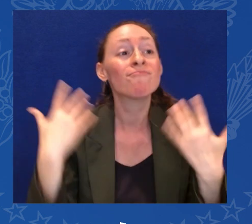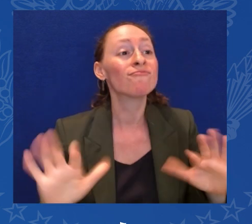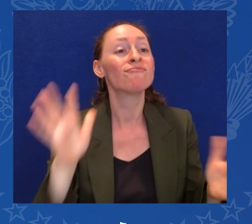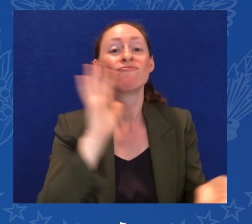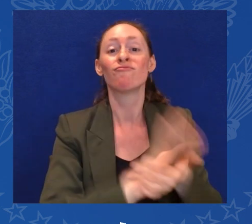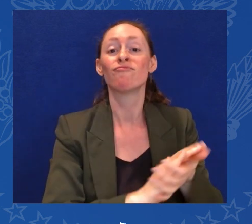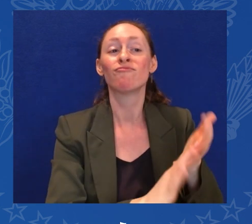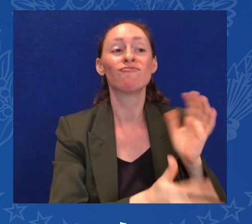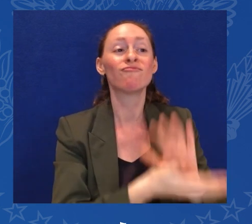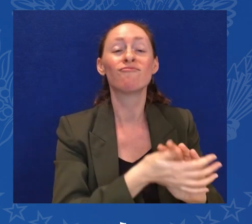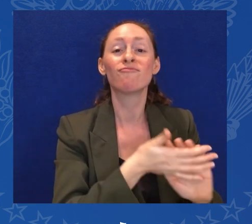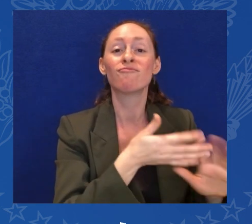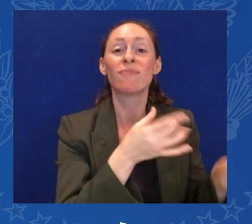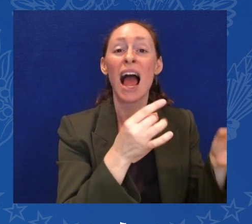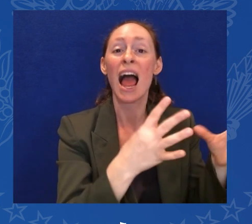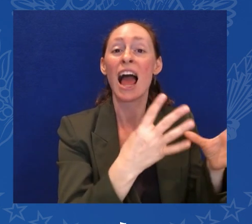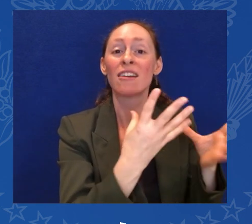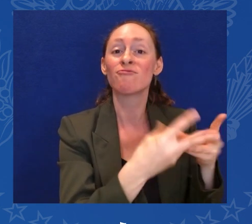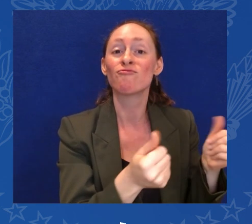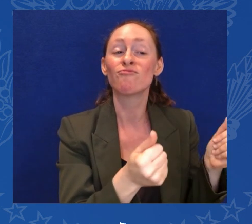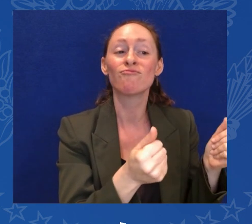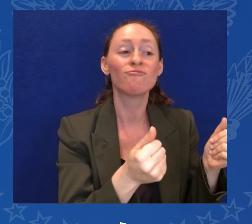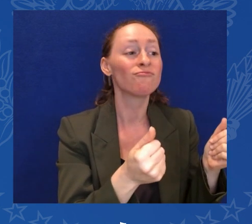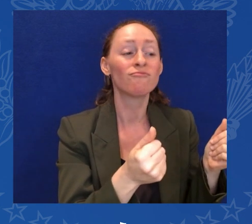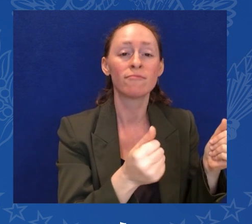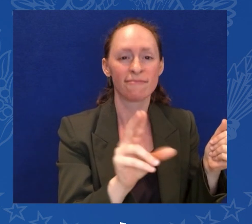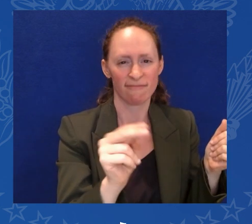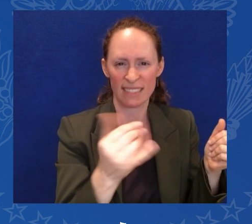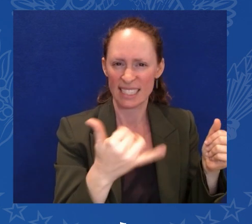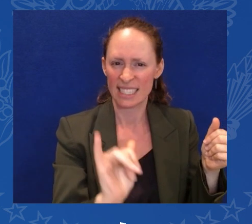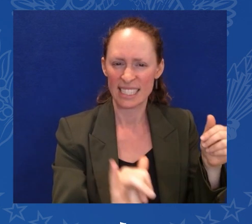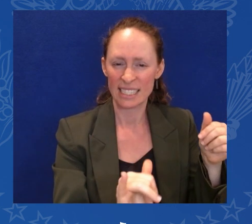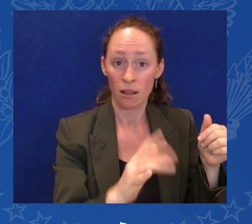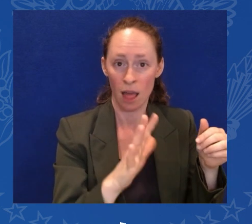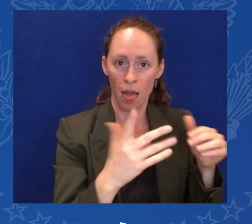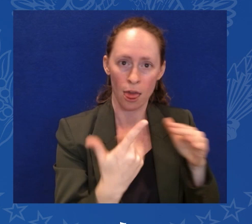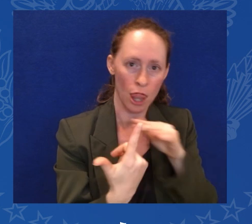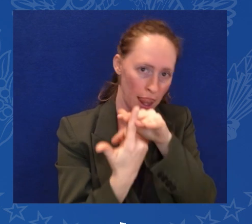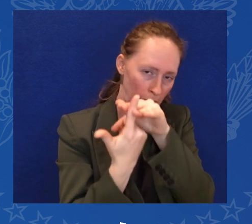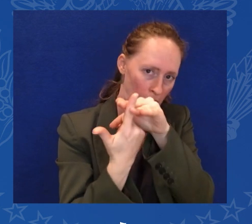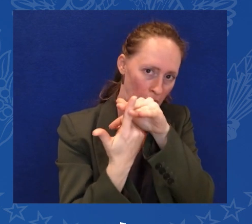And given a little bit of oxygen by bad people, it comes roaring out again.